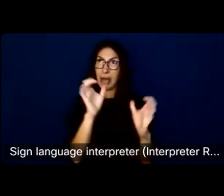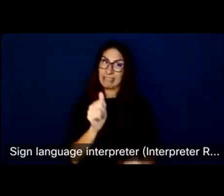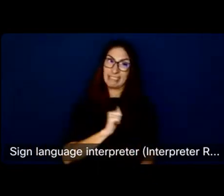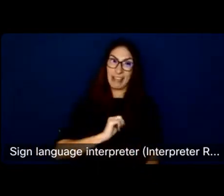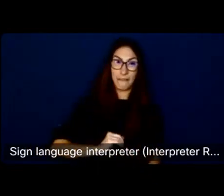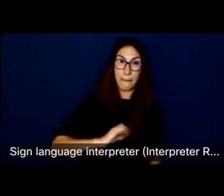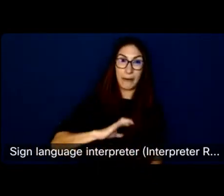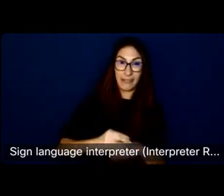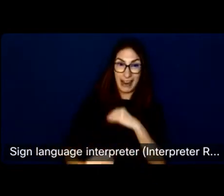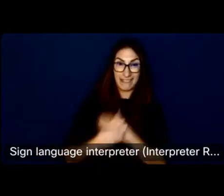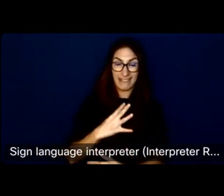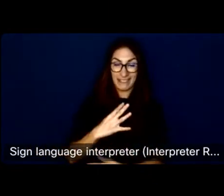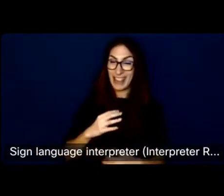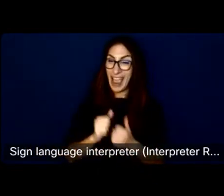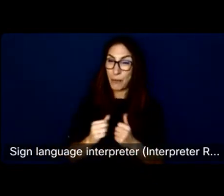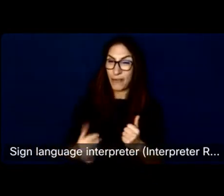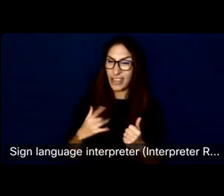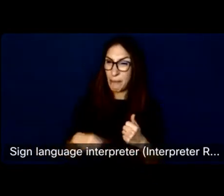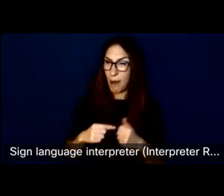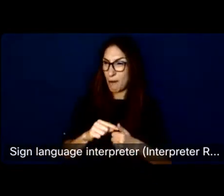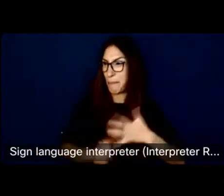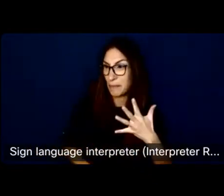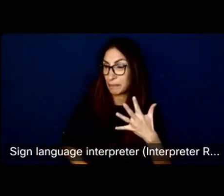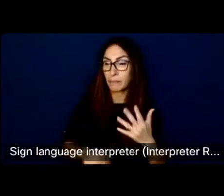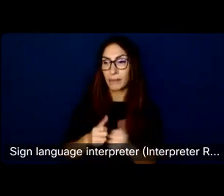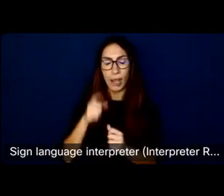How we feel about stigma impacts how we engage in day-to-day